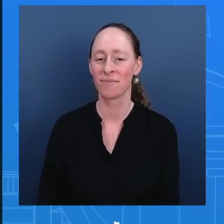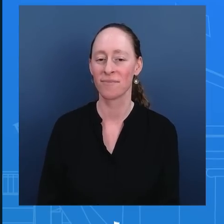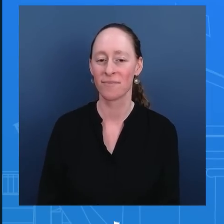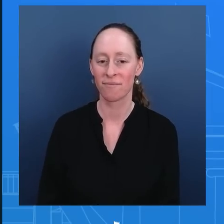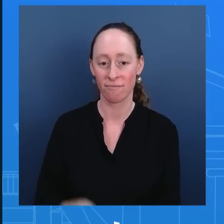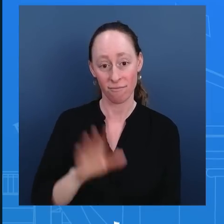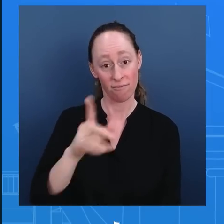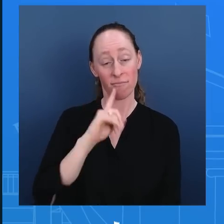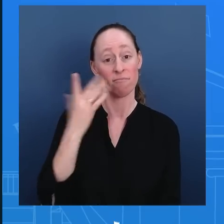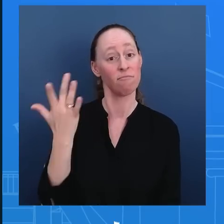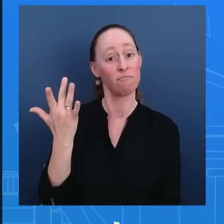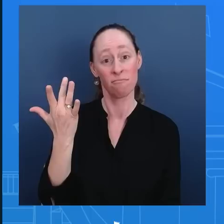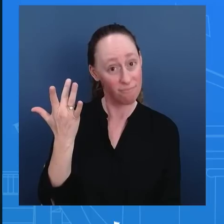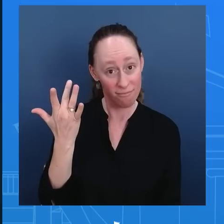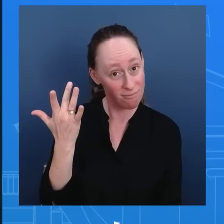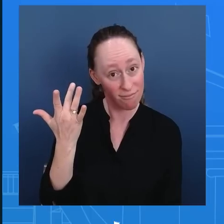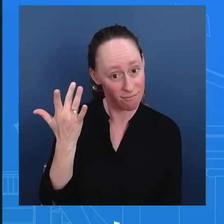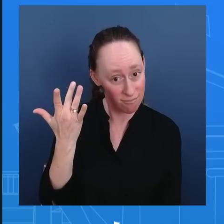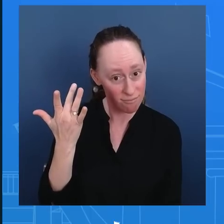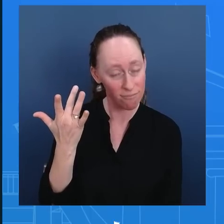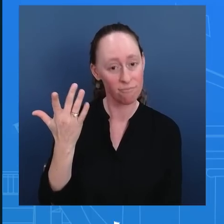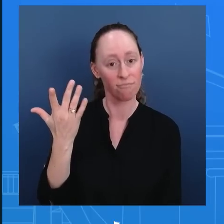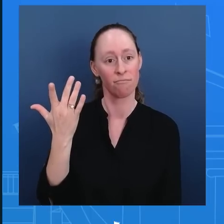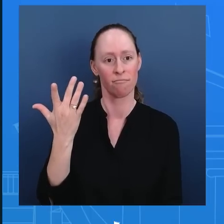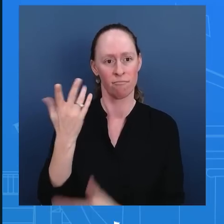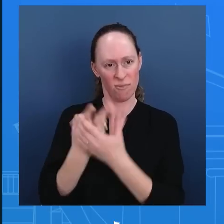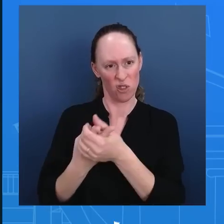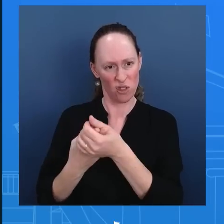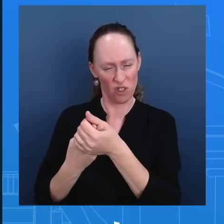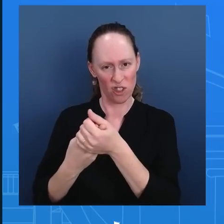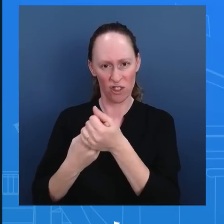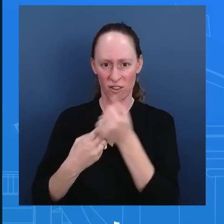the president and Senator Sanders, you are correct. He is going to be traveling when --